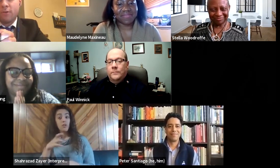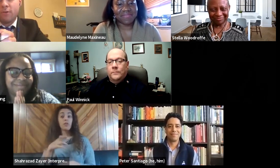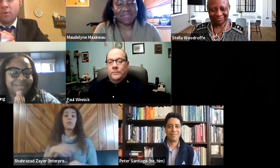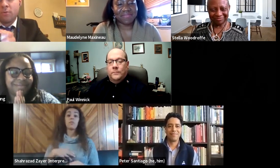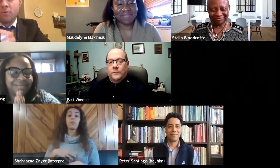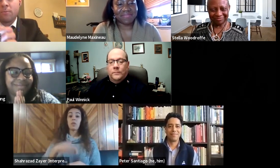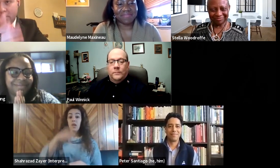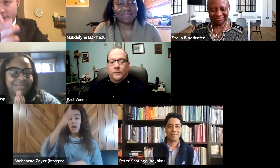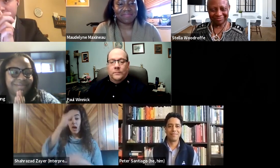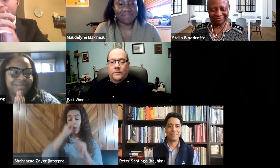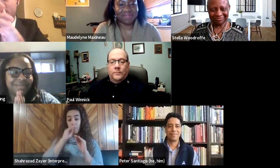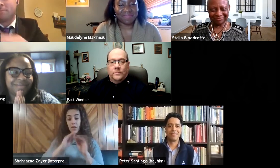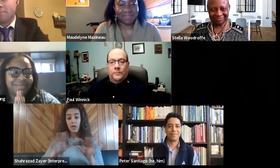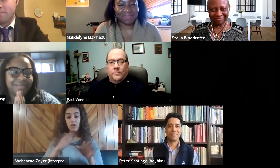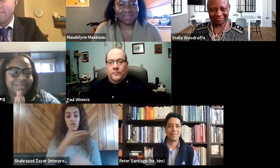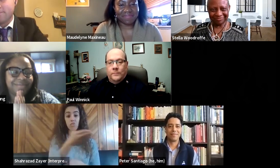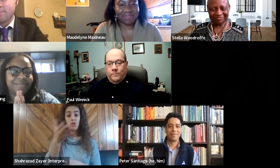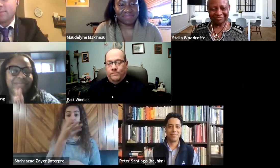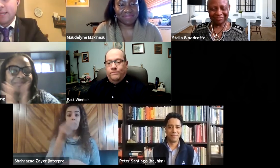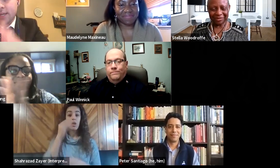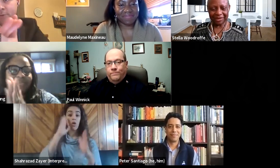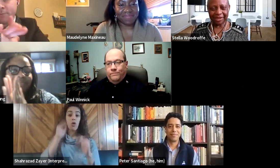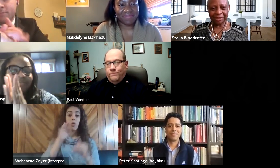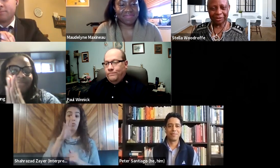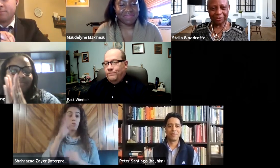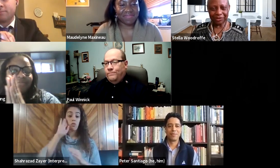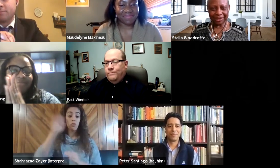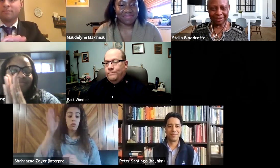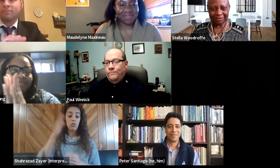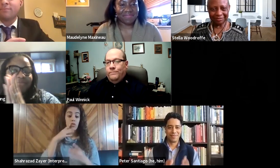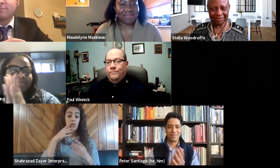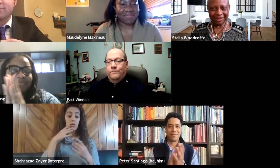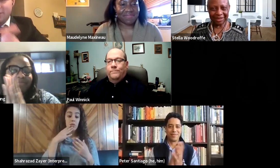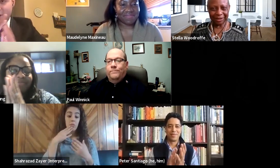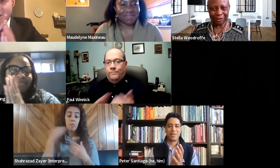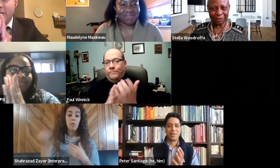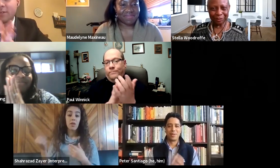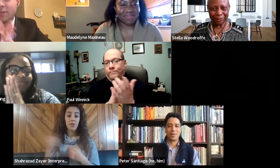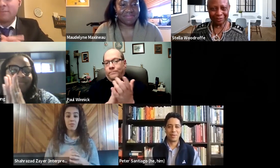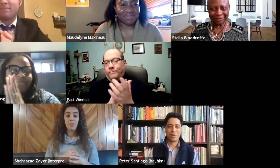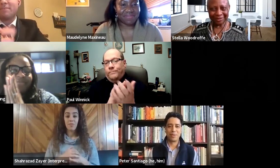better for you. God bless you. Thank you. Thank you. You're welcome.